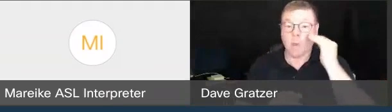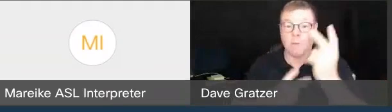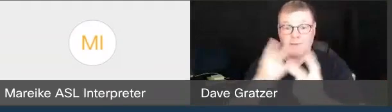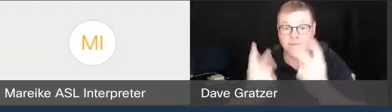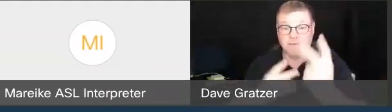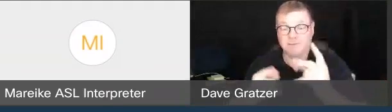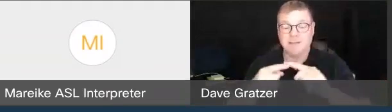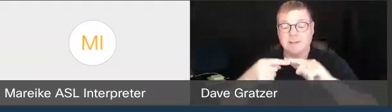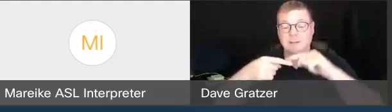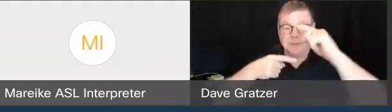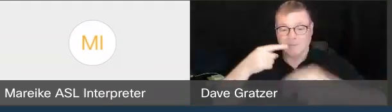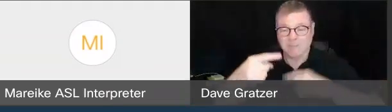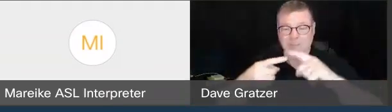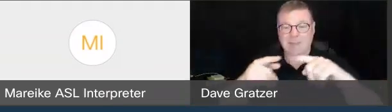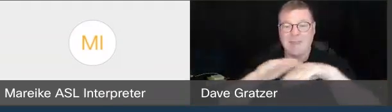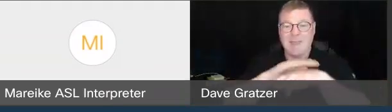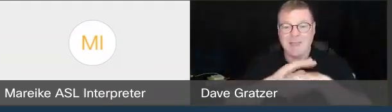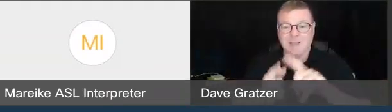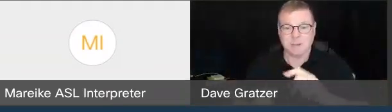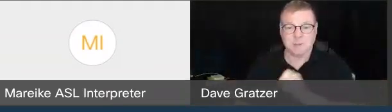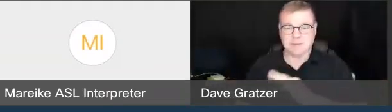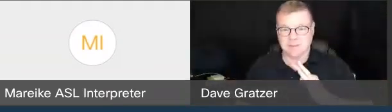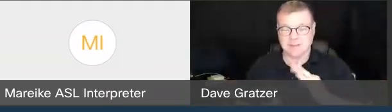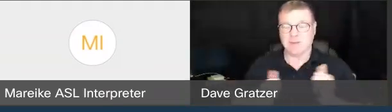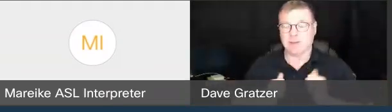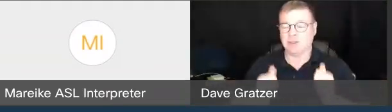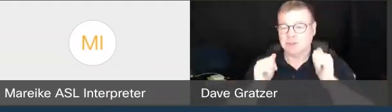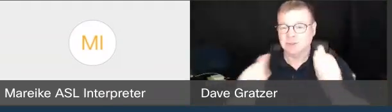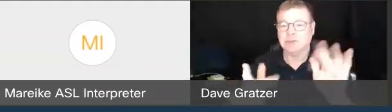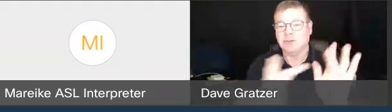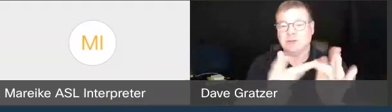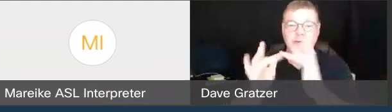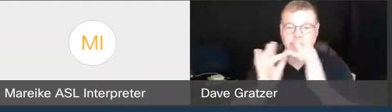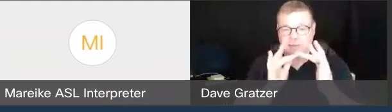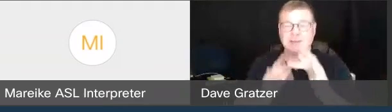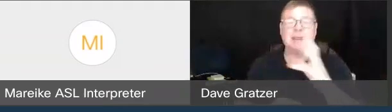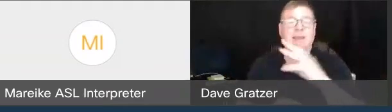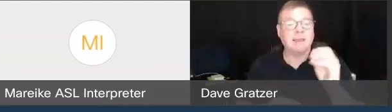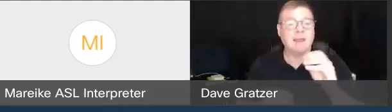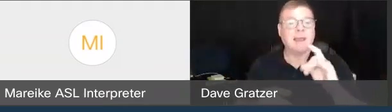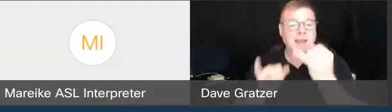patient access to staff, assertive outreach to reluctant patients and individualized approaches